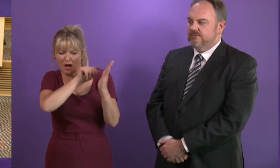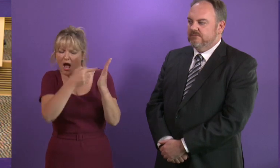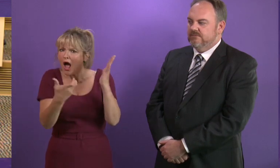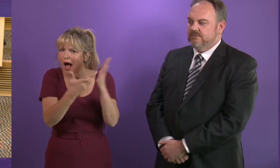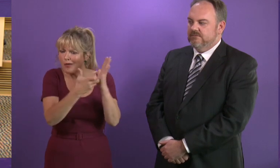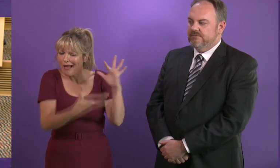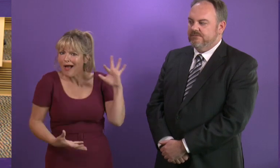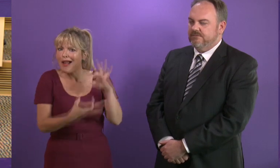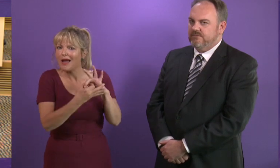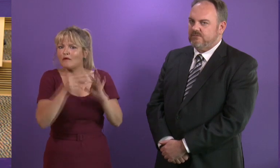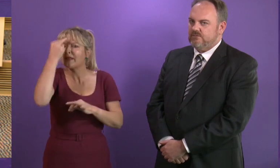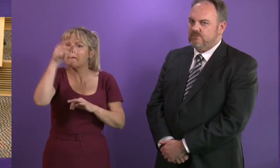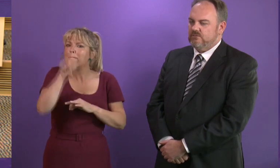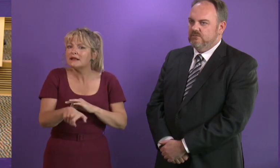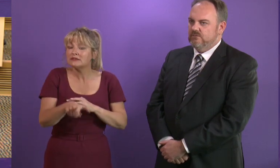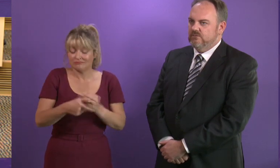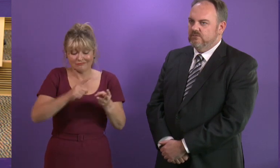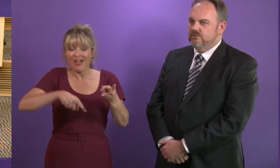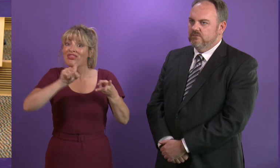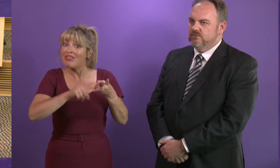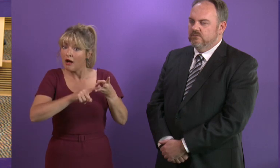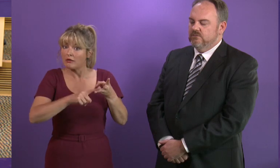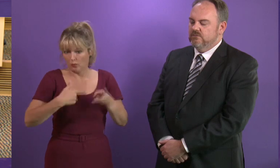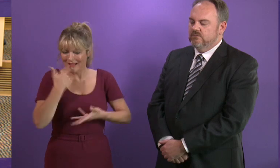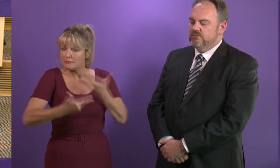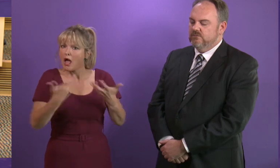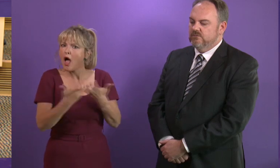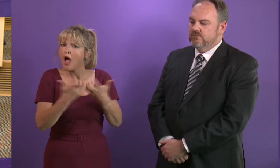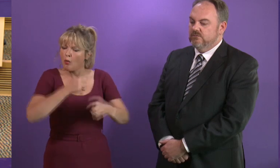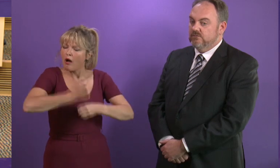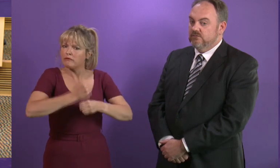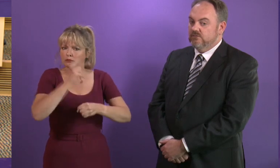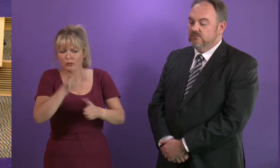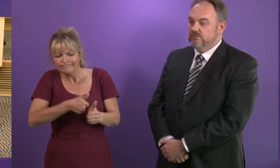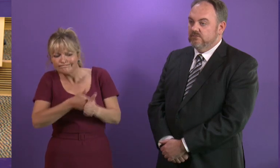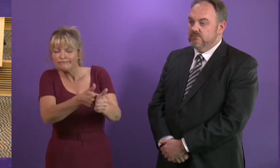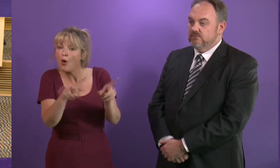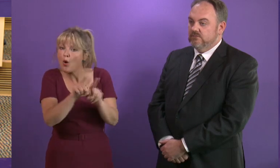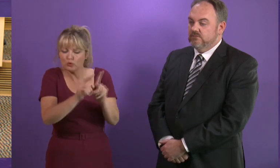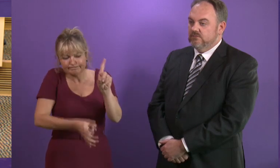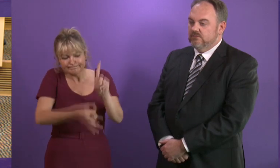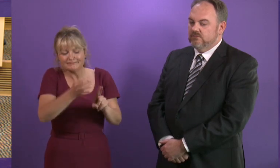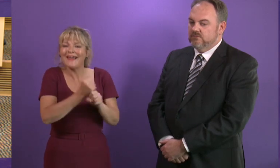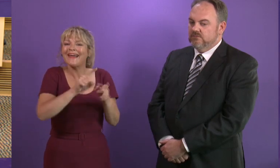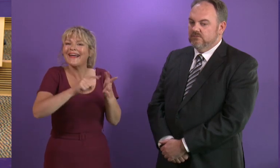we intend to support and seek to improve current GIRFEC practice, particularly in relation